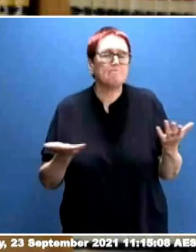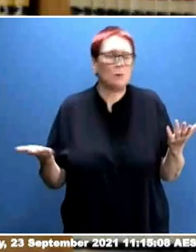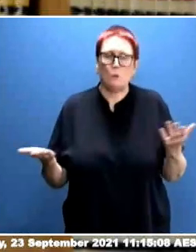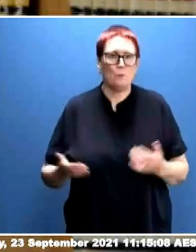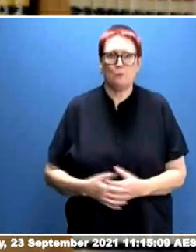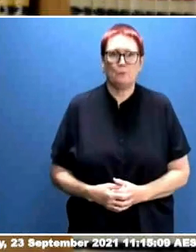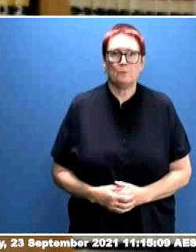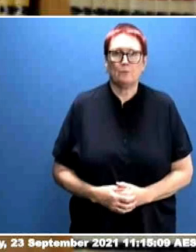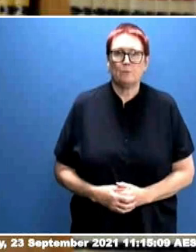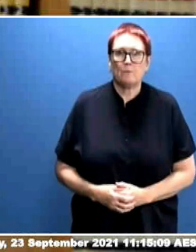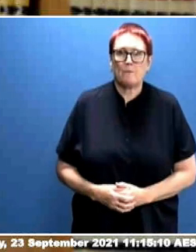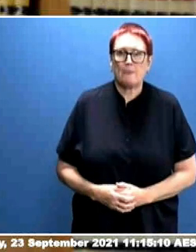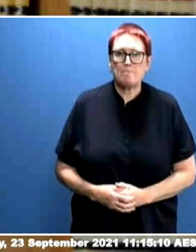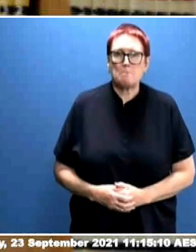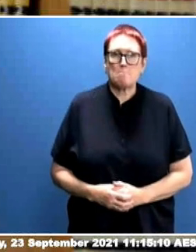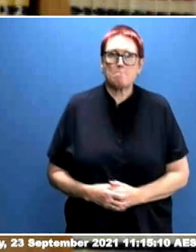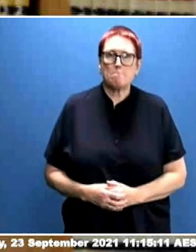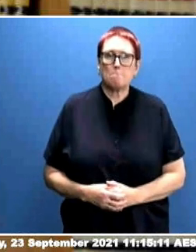Mr Crowley, I think you're asking the wrong person